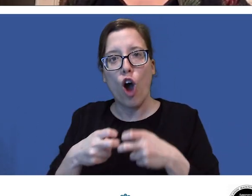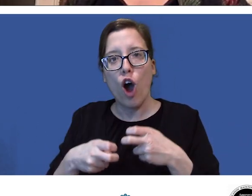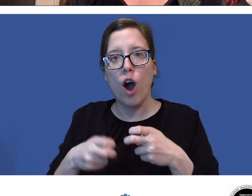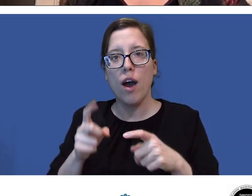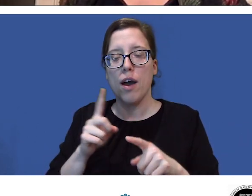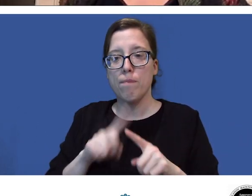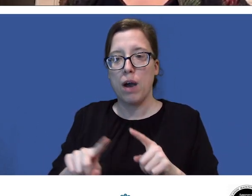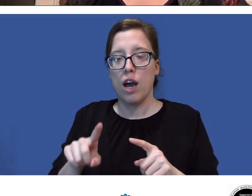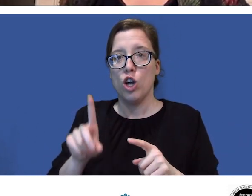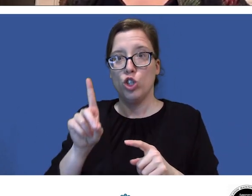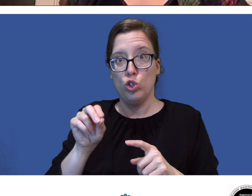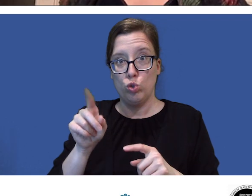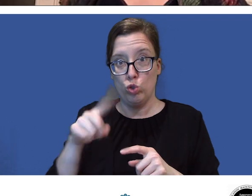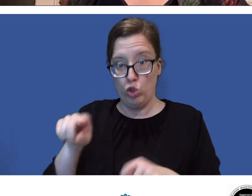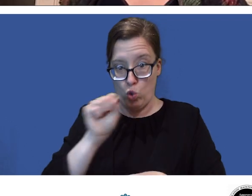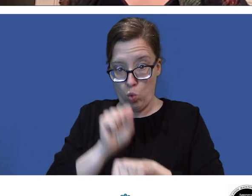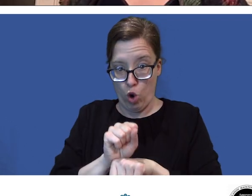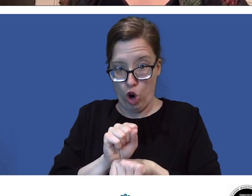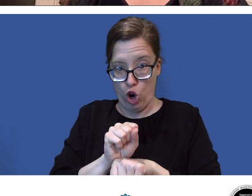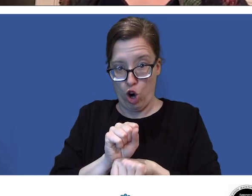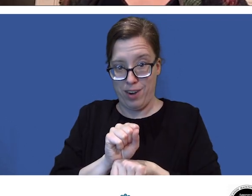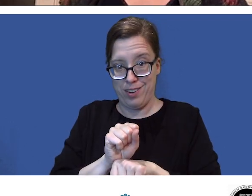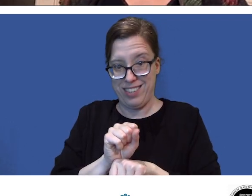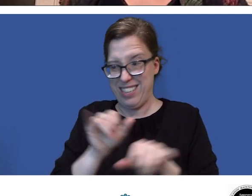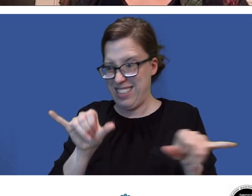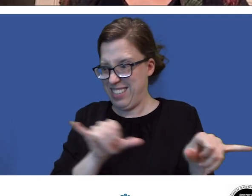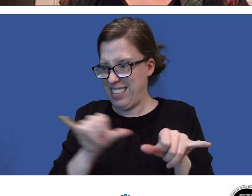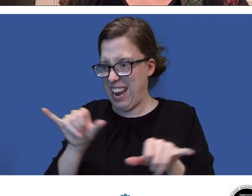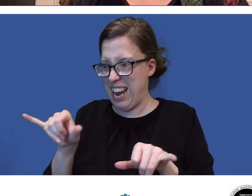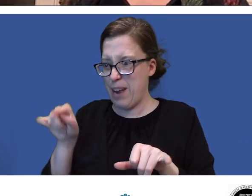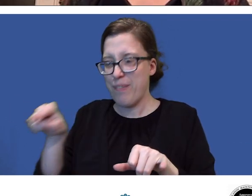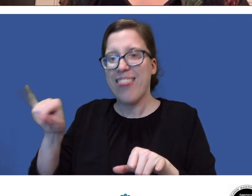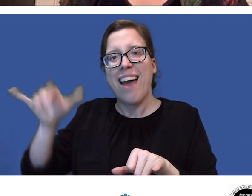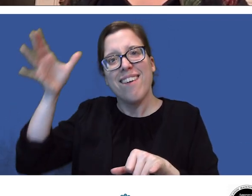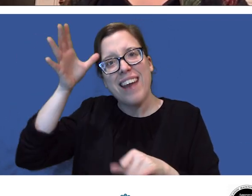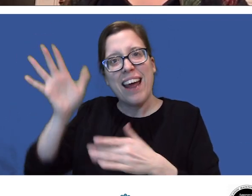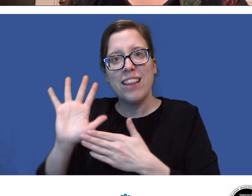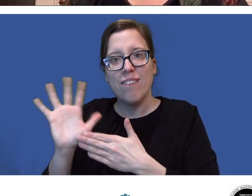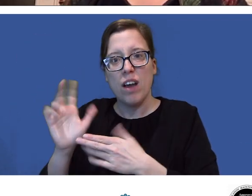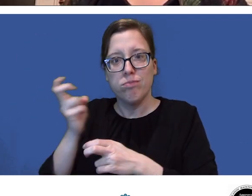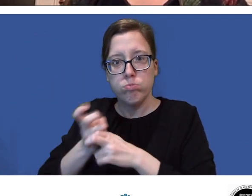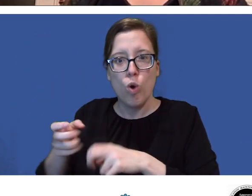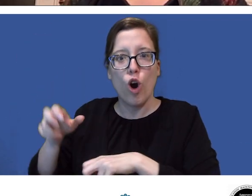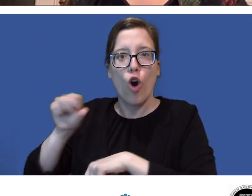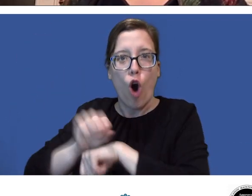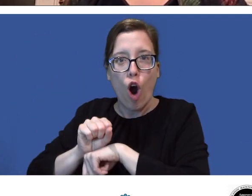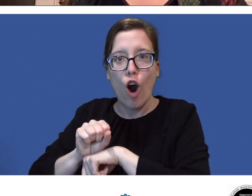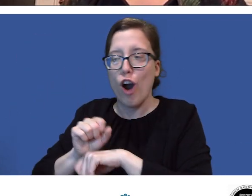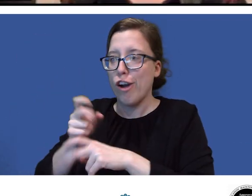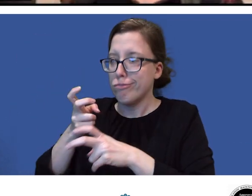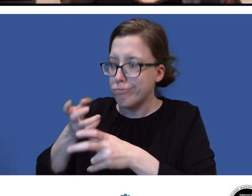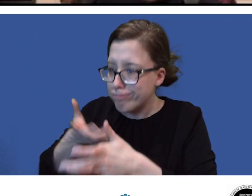times do you work as hard as dad worked to try to get that kiddo